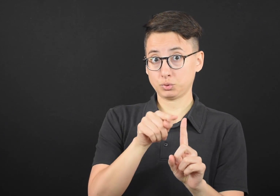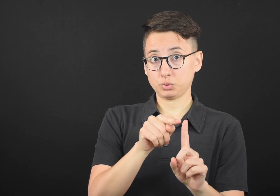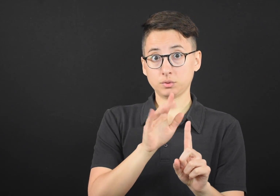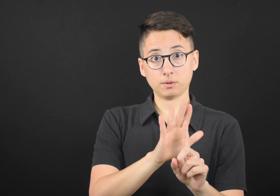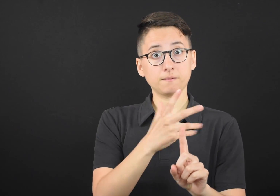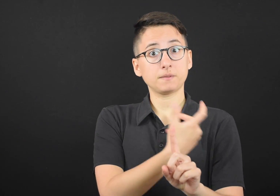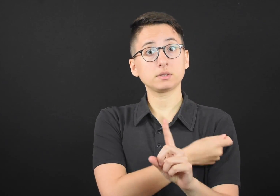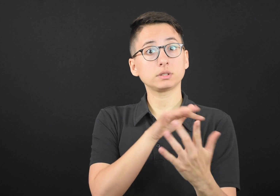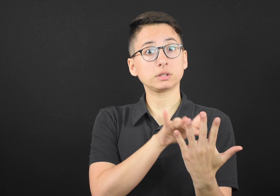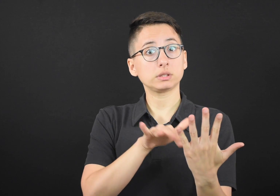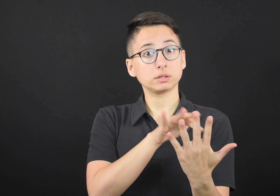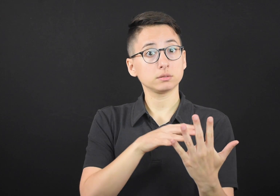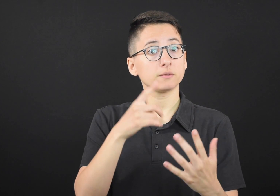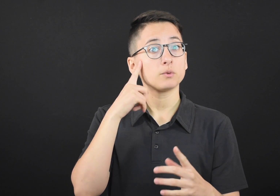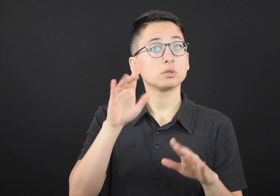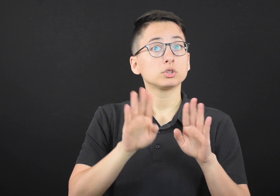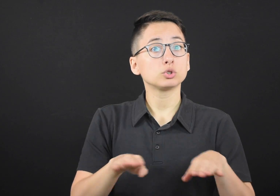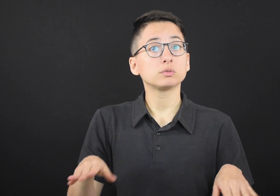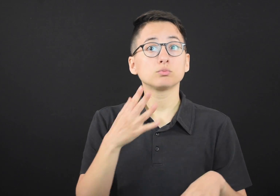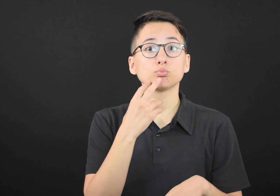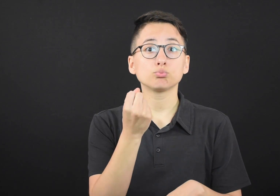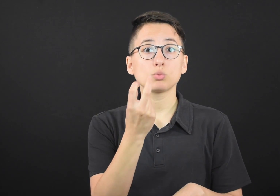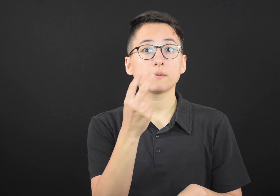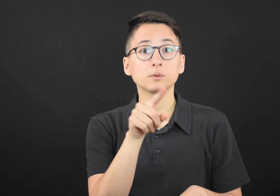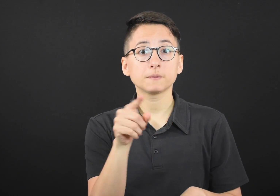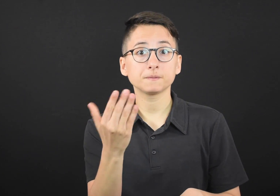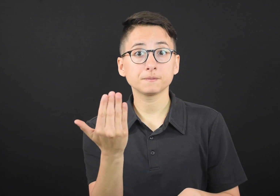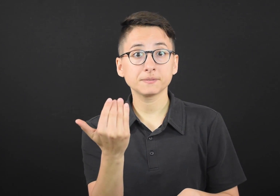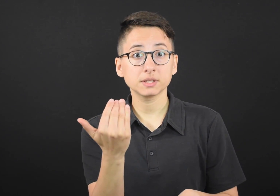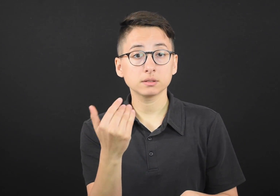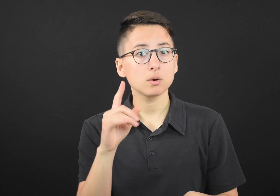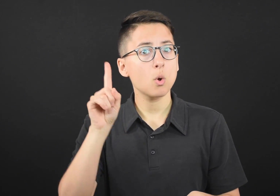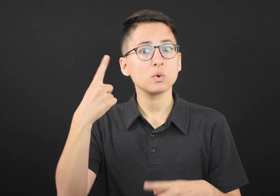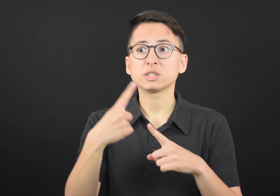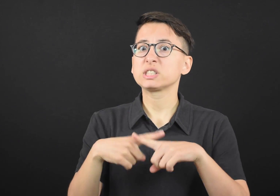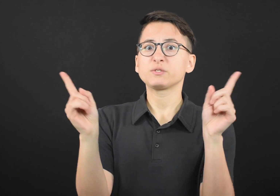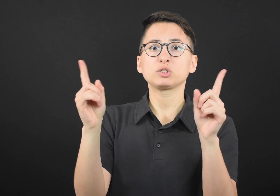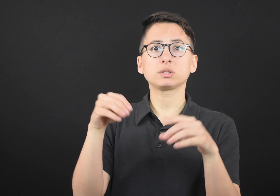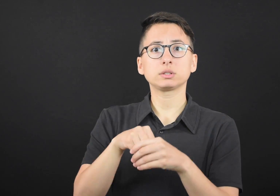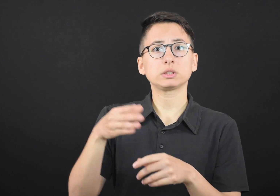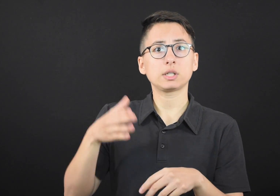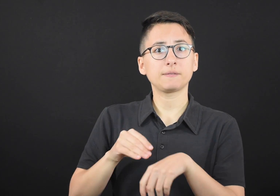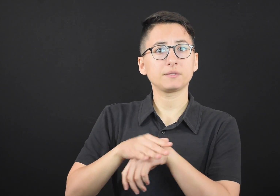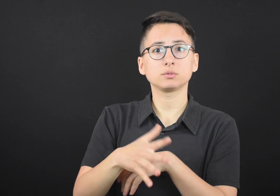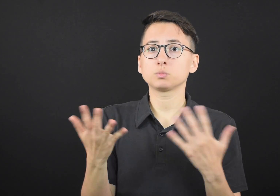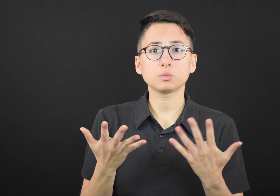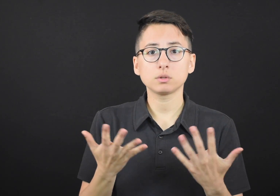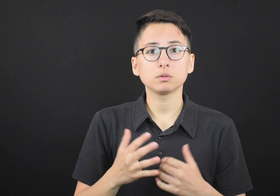COVID vaccine in 12 through 15 year olds, the only differences in side